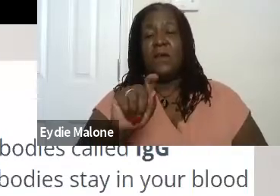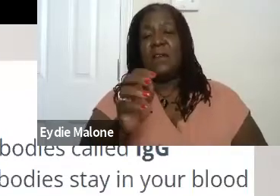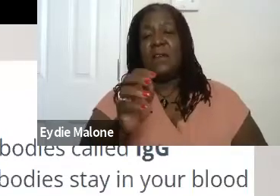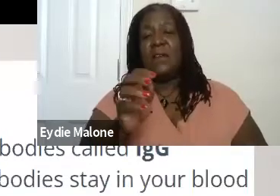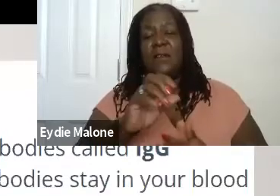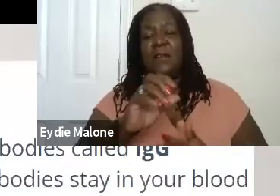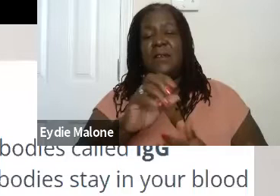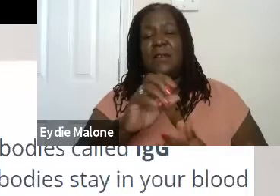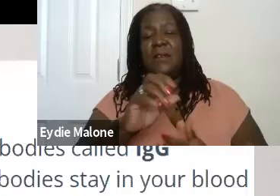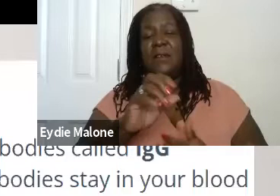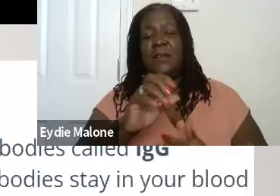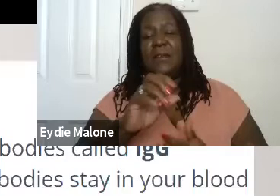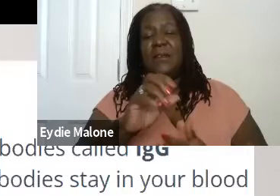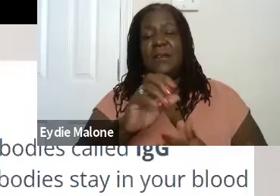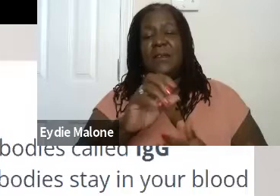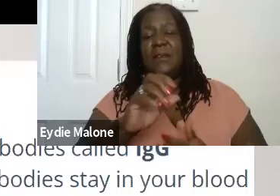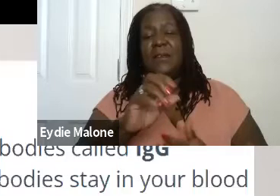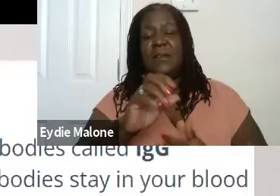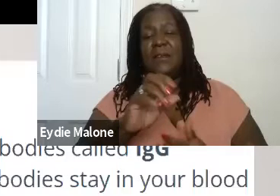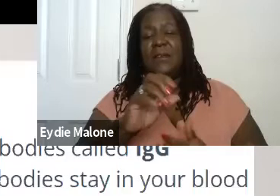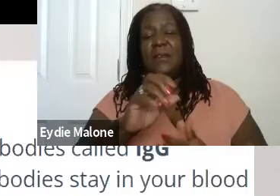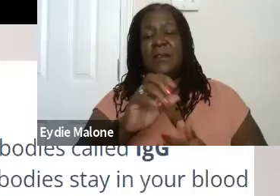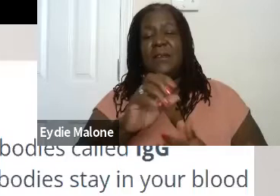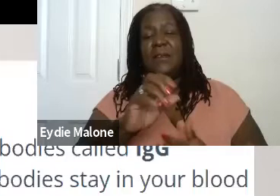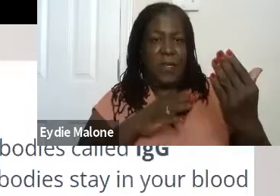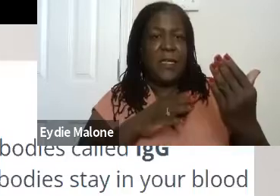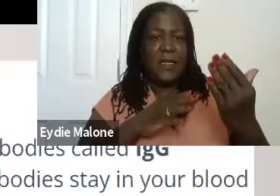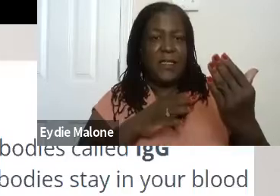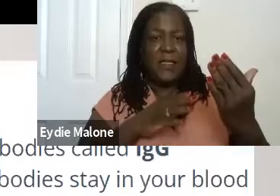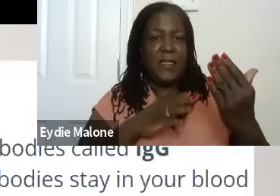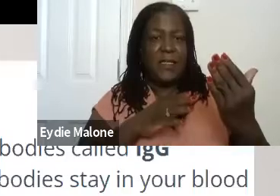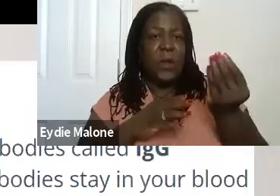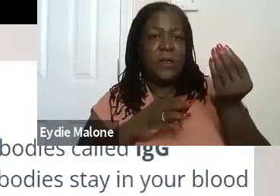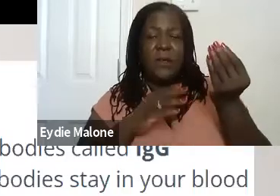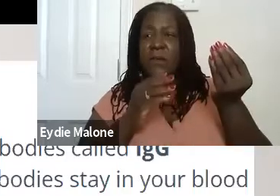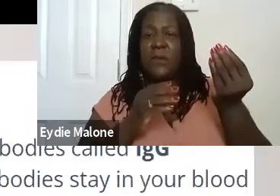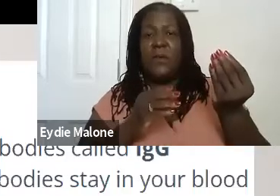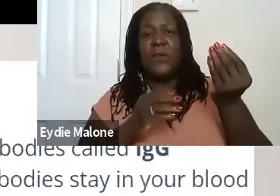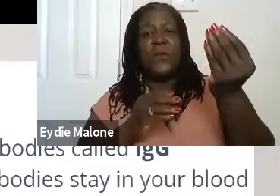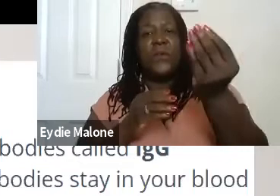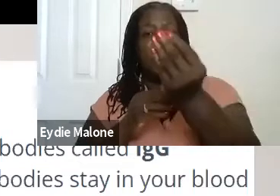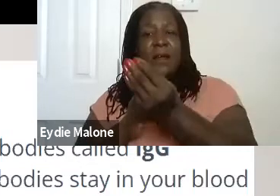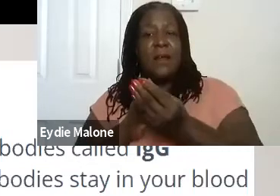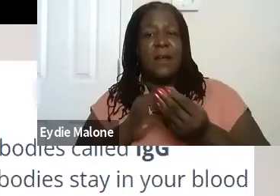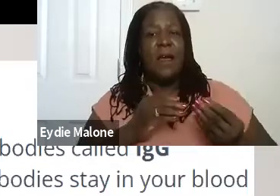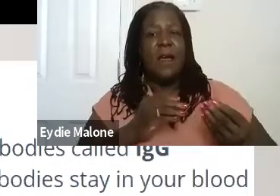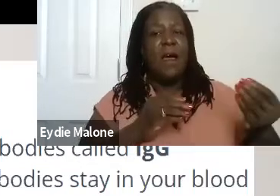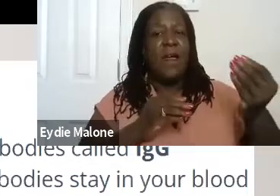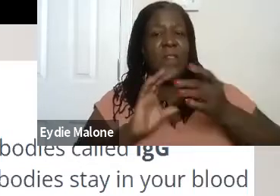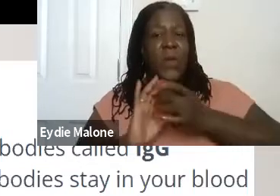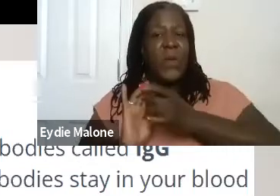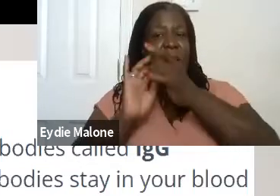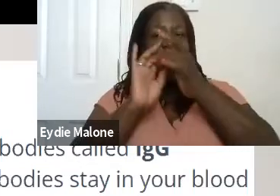it presents some particles to your other lymph site sells that are called T and B cells